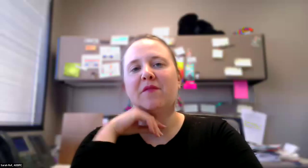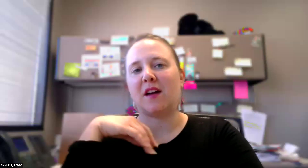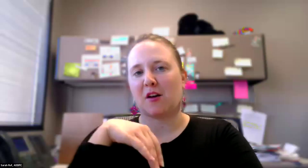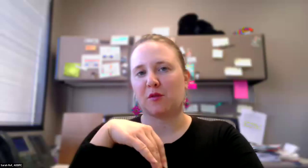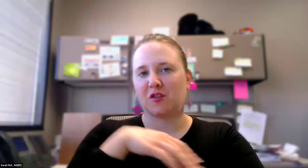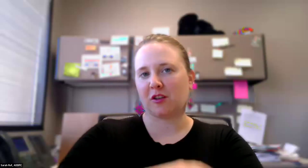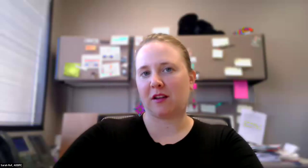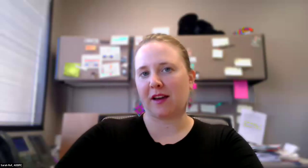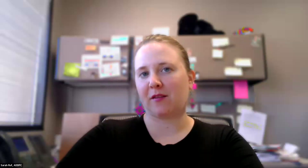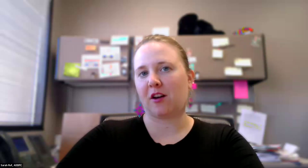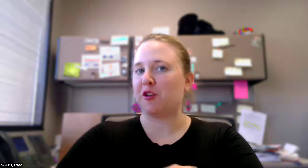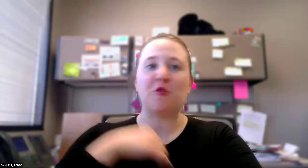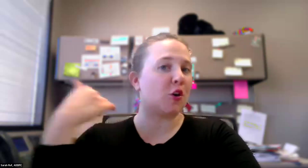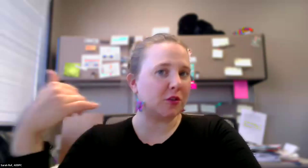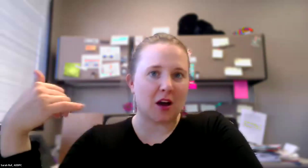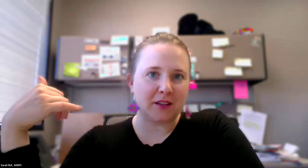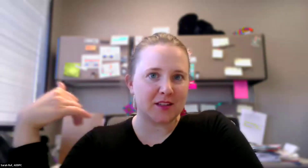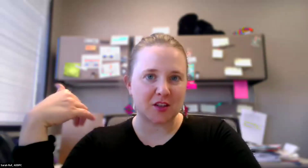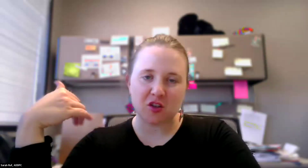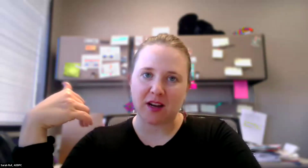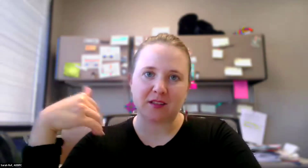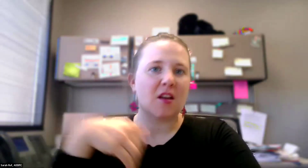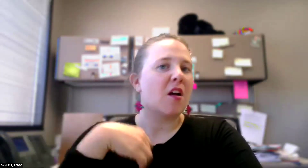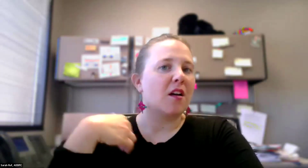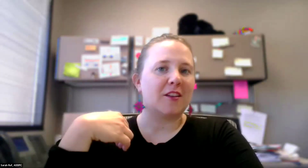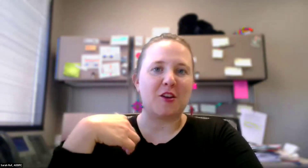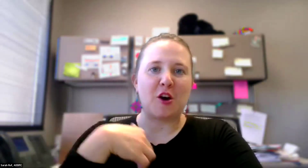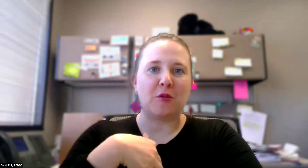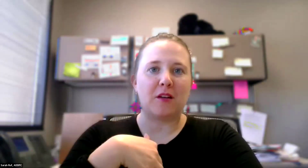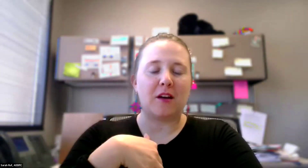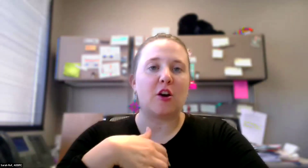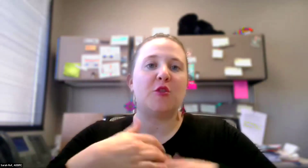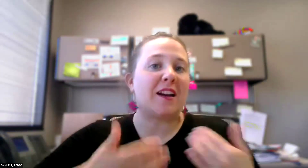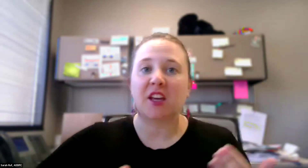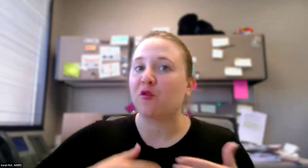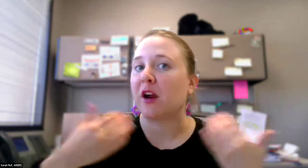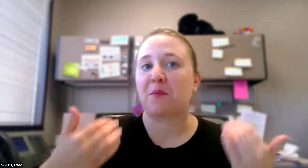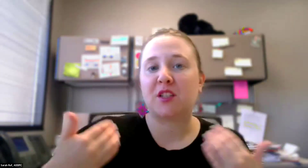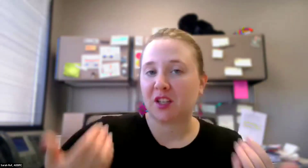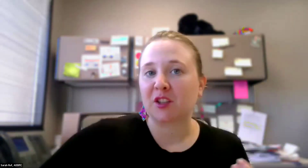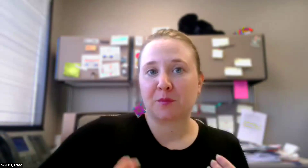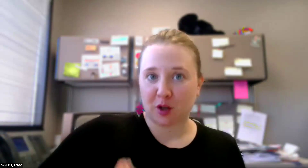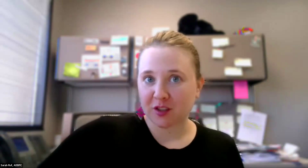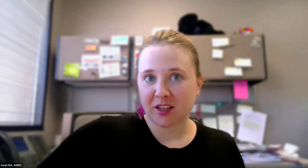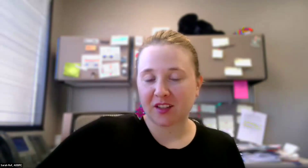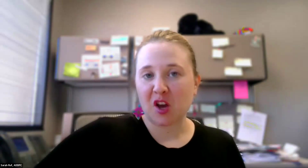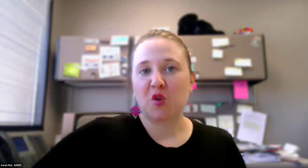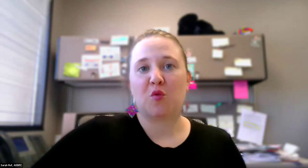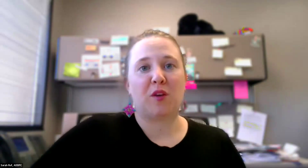OF THE OUTREACH LOOK LIKE? ARE YOU COLD CALLING DISTRICTS? ARE YOU ASKING FOR A PARTICULAR PERSON